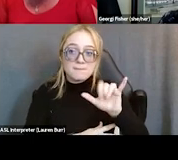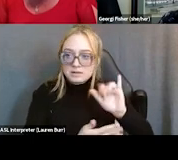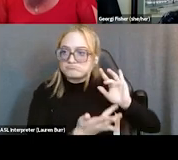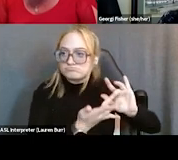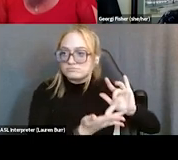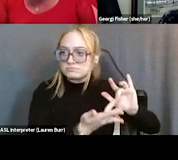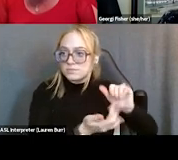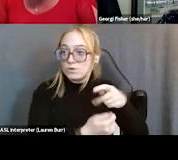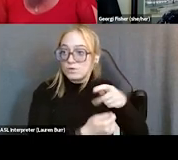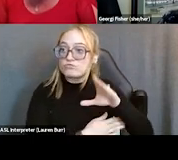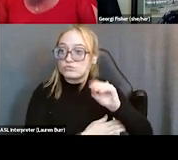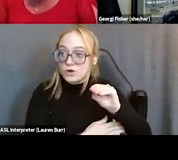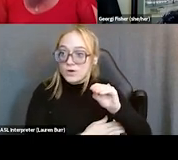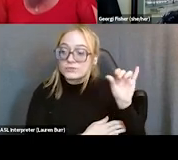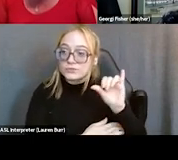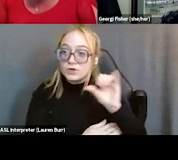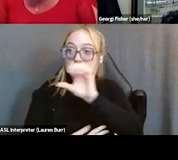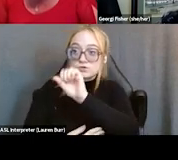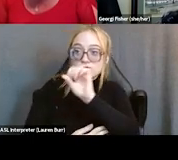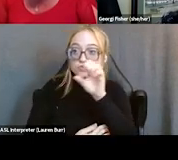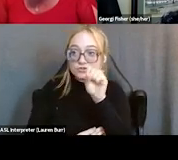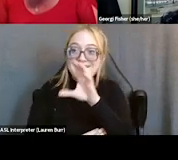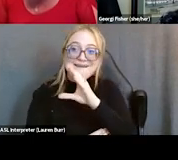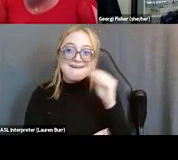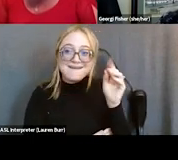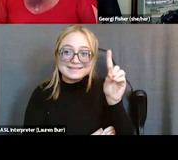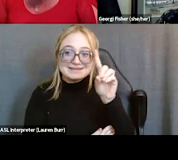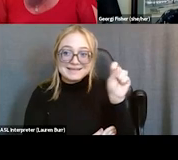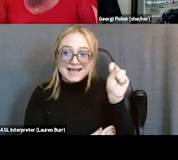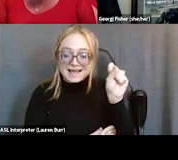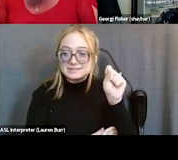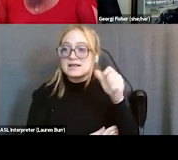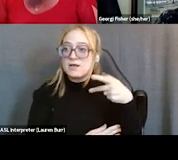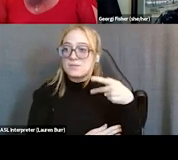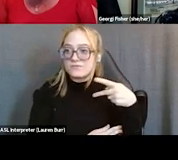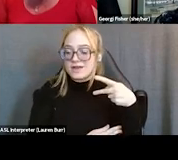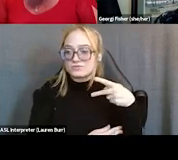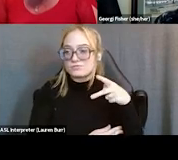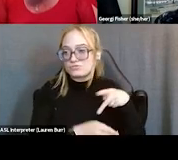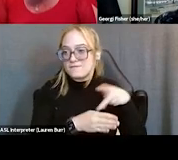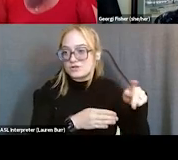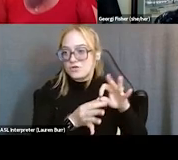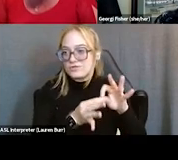So social security and our, you know, DDS professional relations officers are having that communication too to bridge that gap